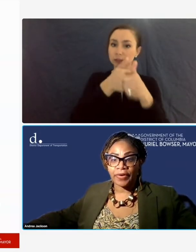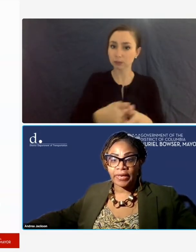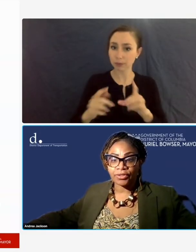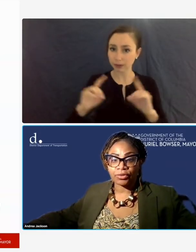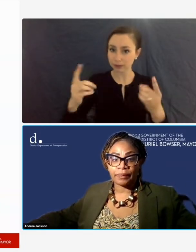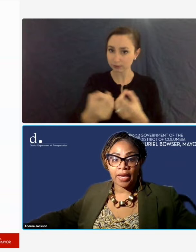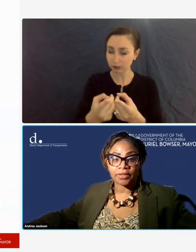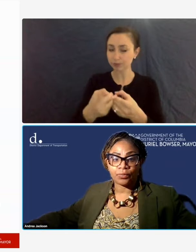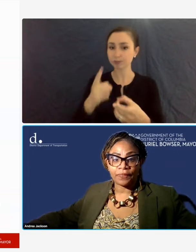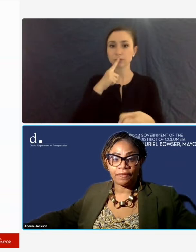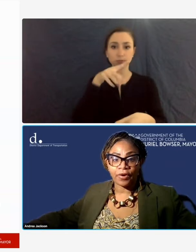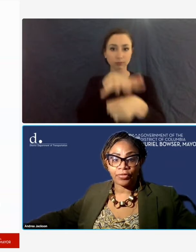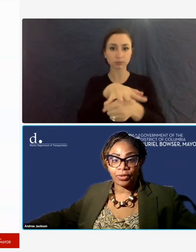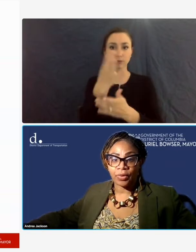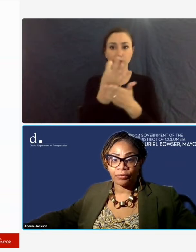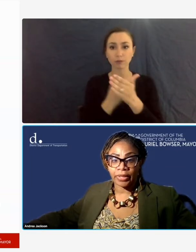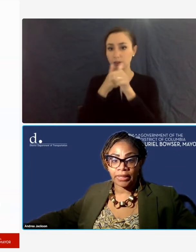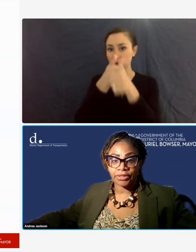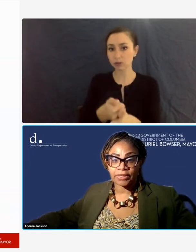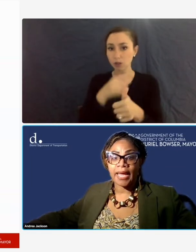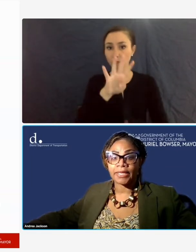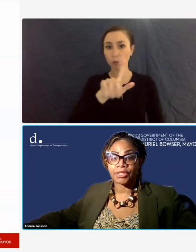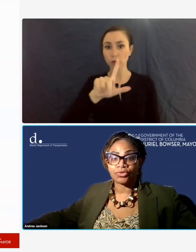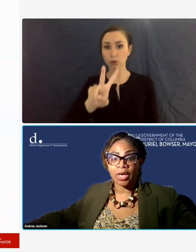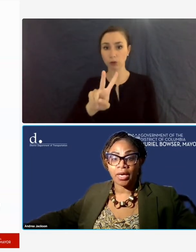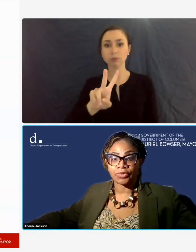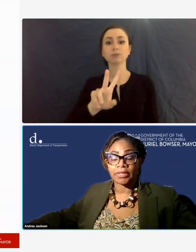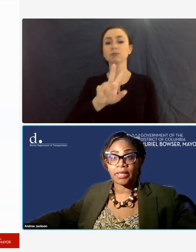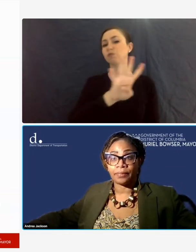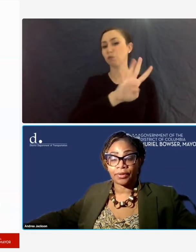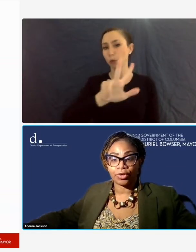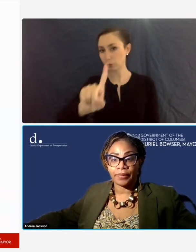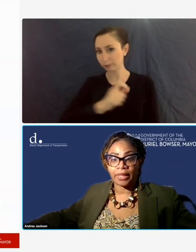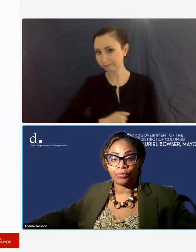compliance with the far 31 regulations and district contracting and procurement rules